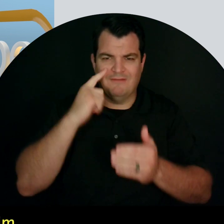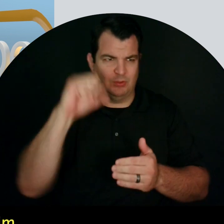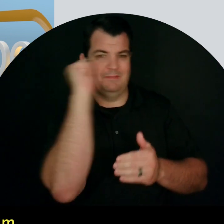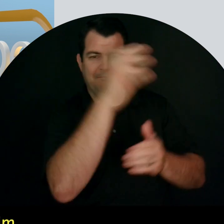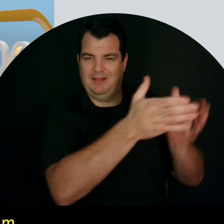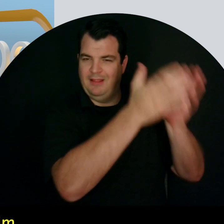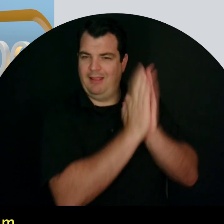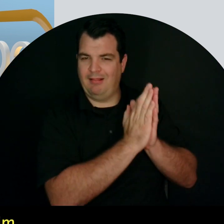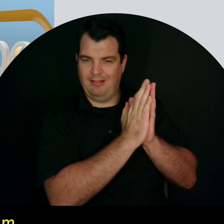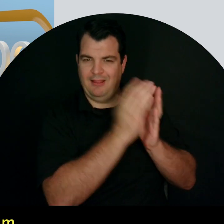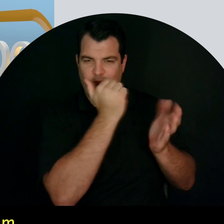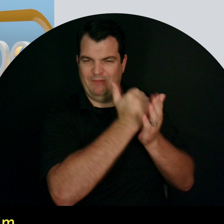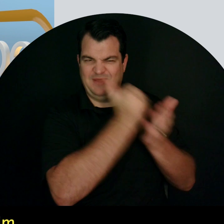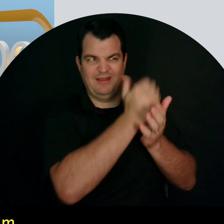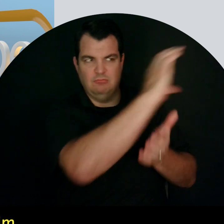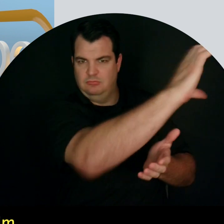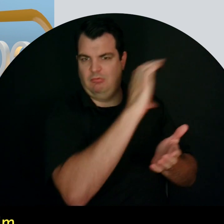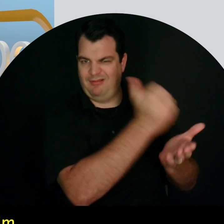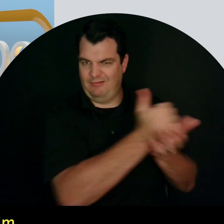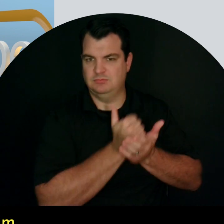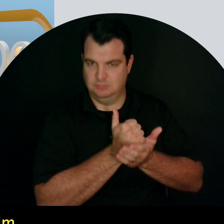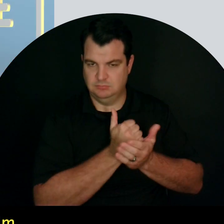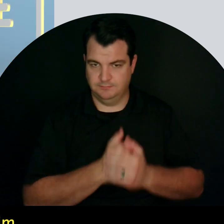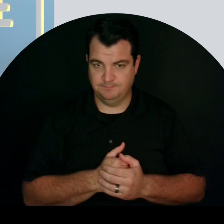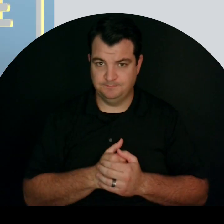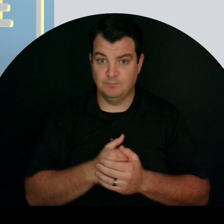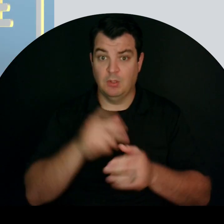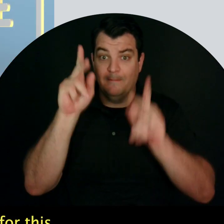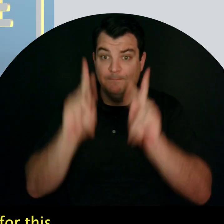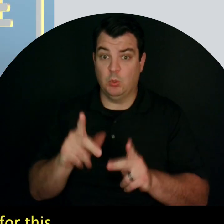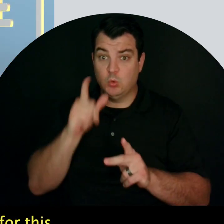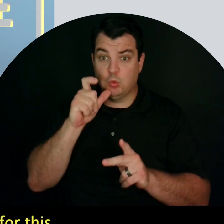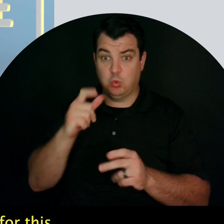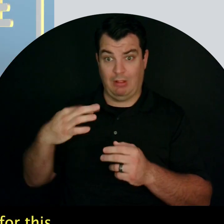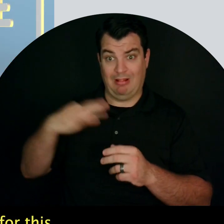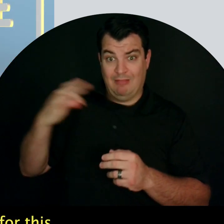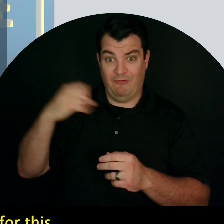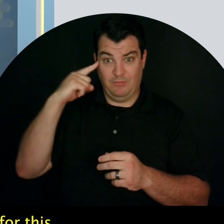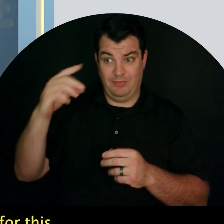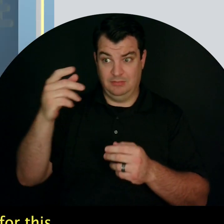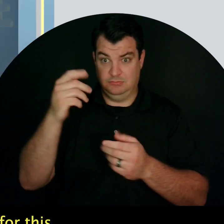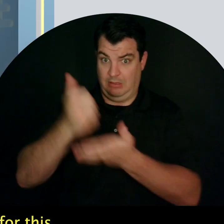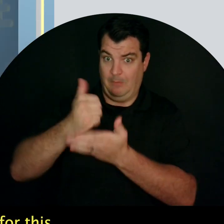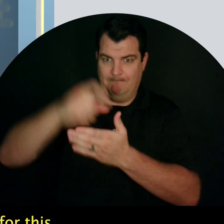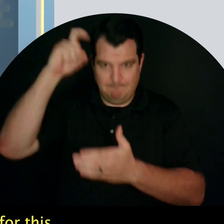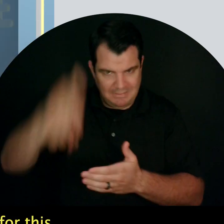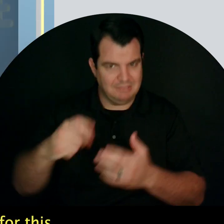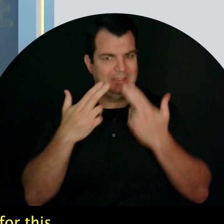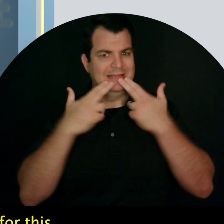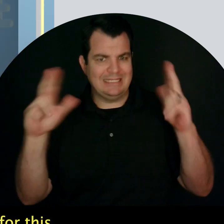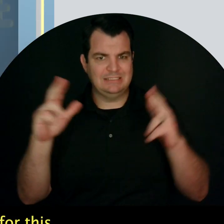for submitting a claim for this financial assistance. Persons who are eligible for this help must be innocent